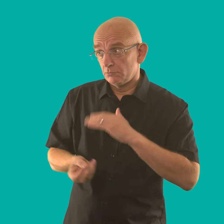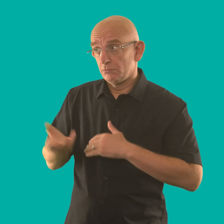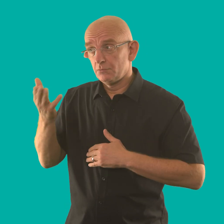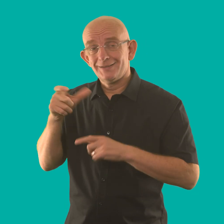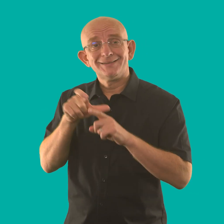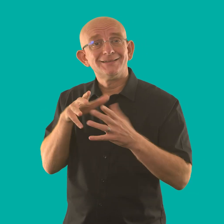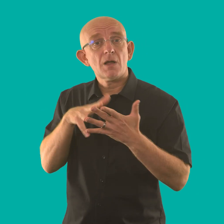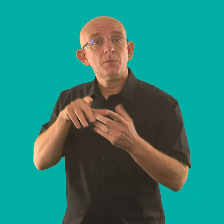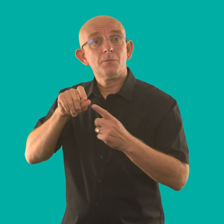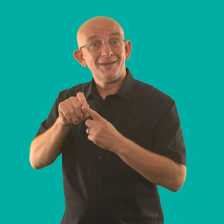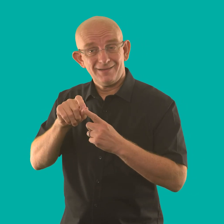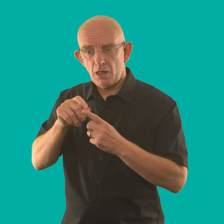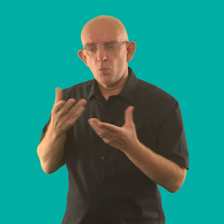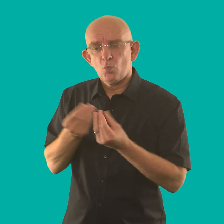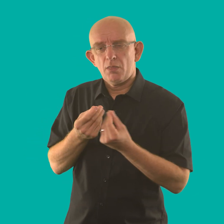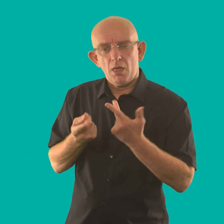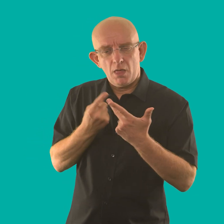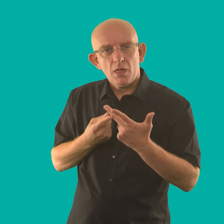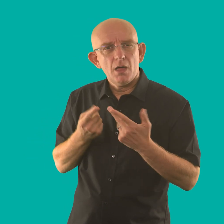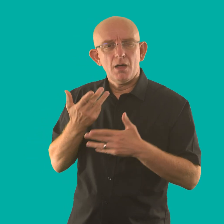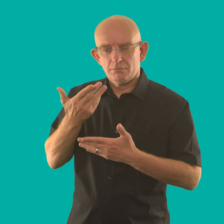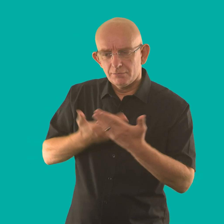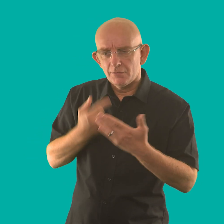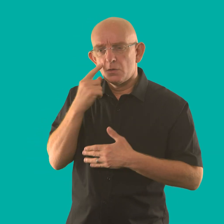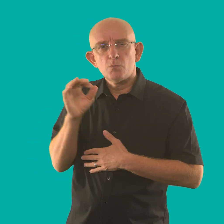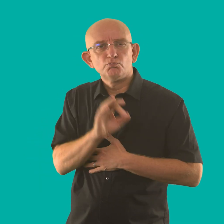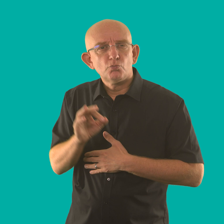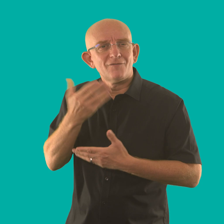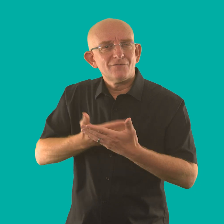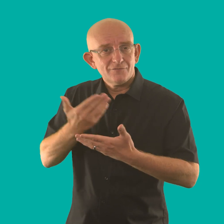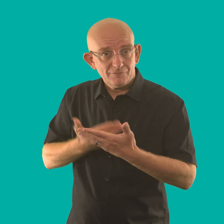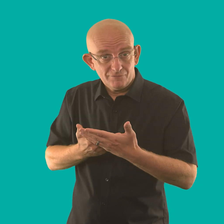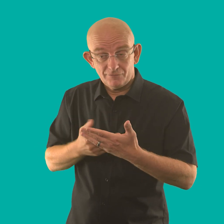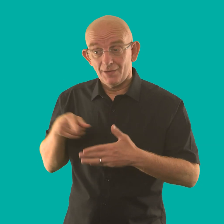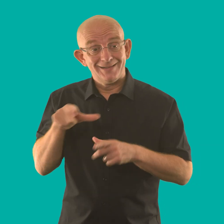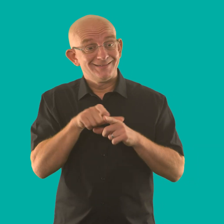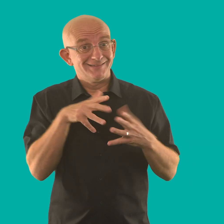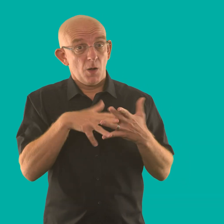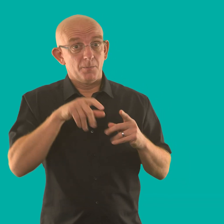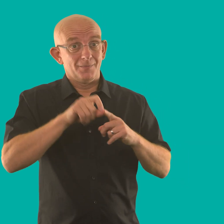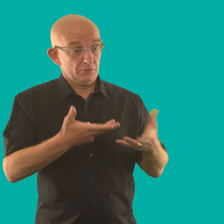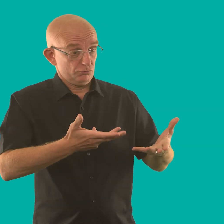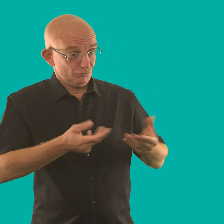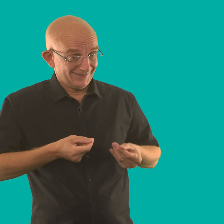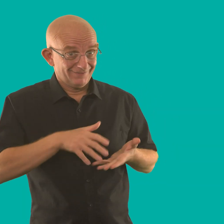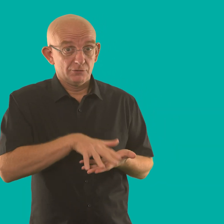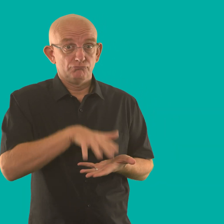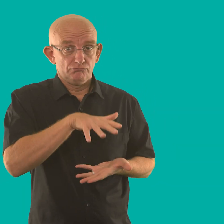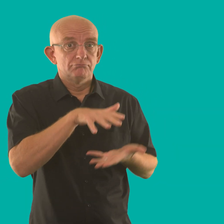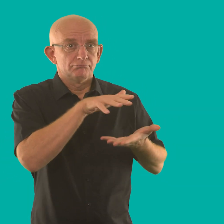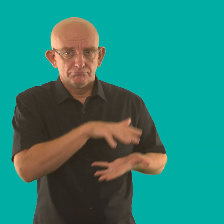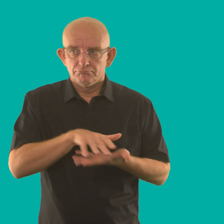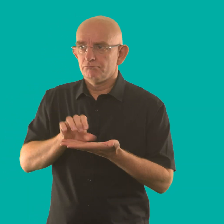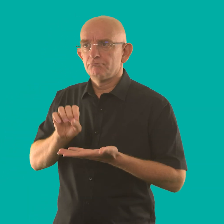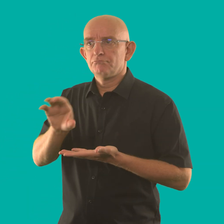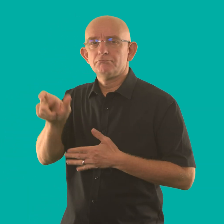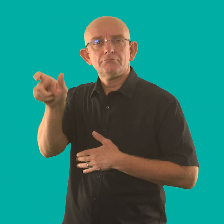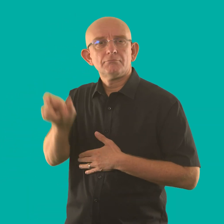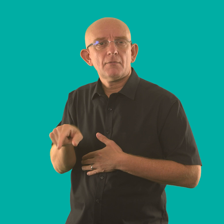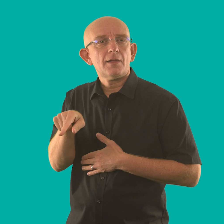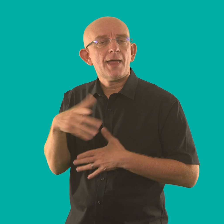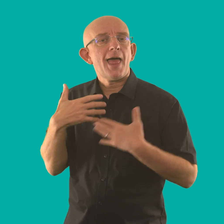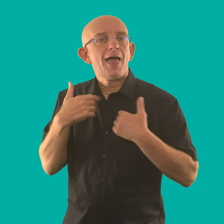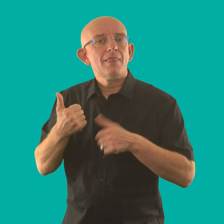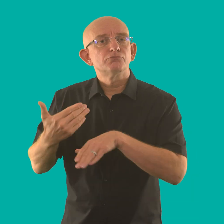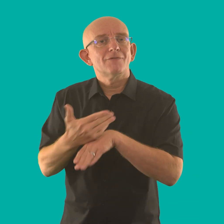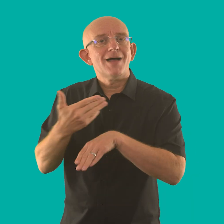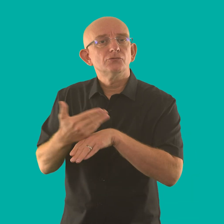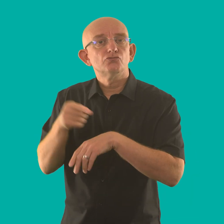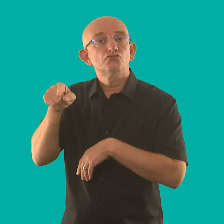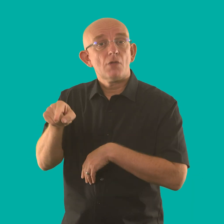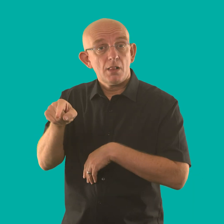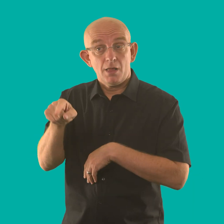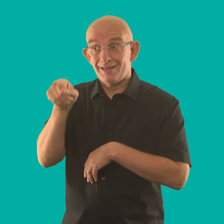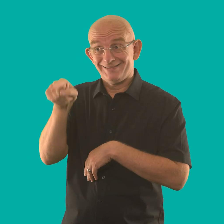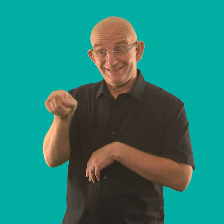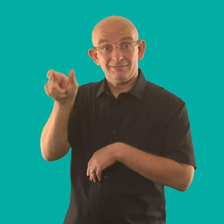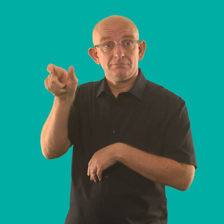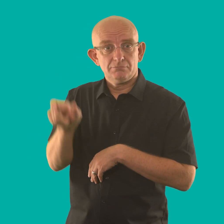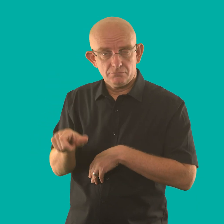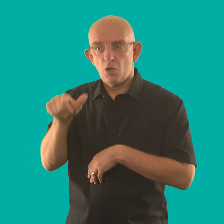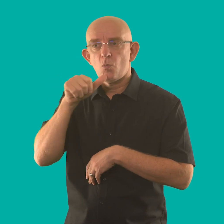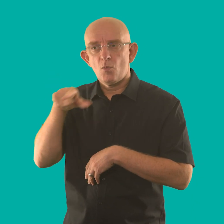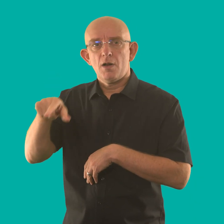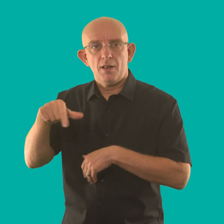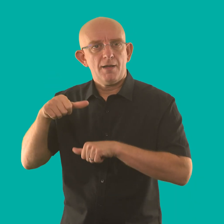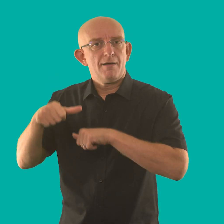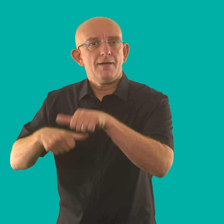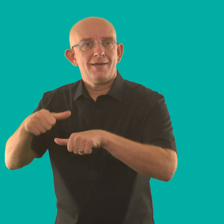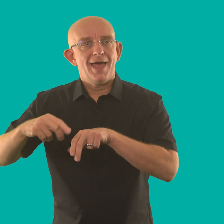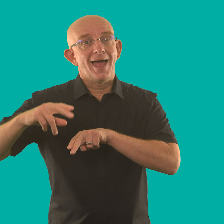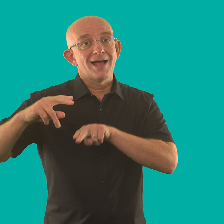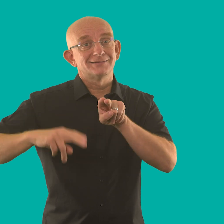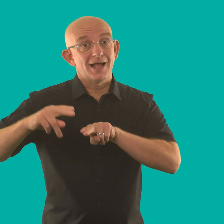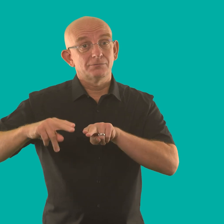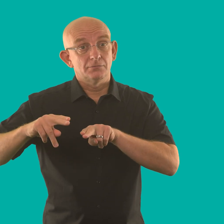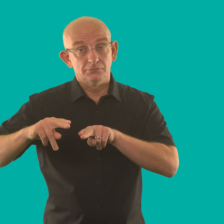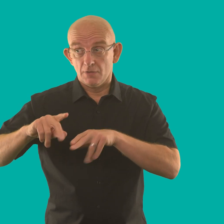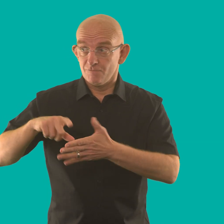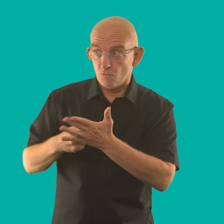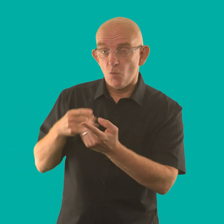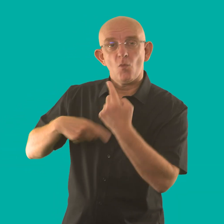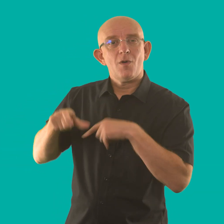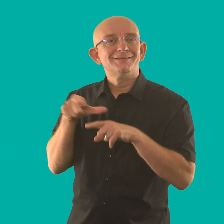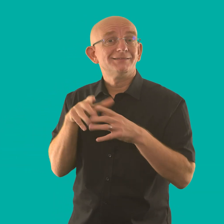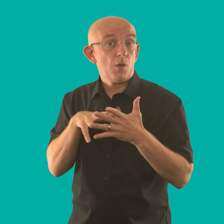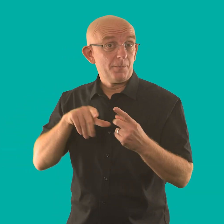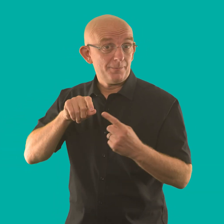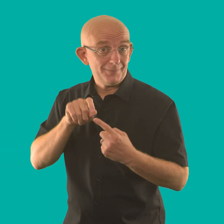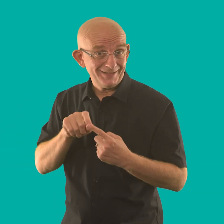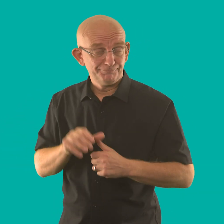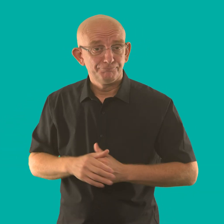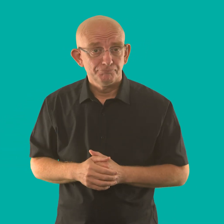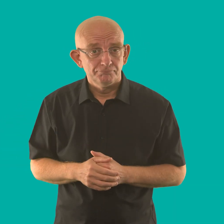When the DWP gets your form, we send it with your supporting evidence to health professionals, who carry out assessments on behalf of the DWP.